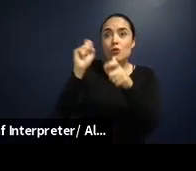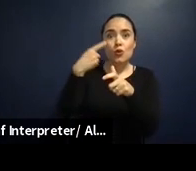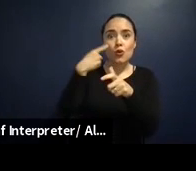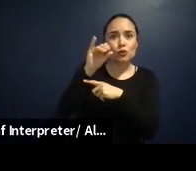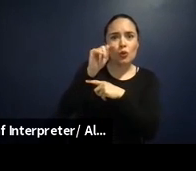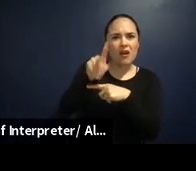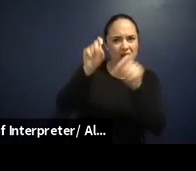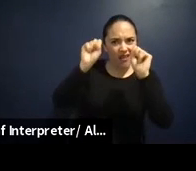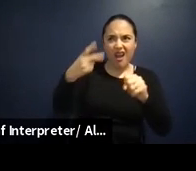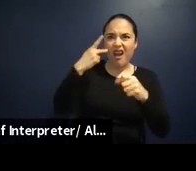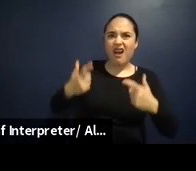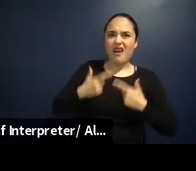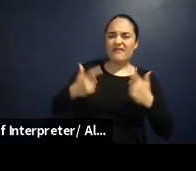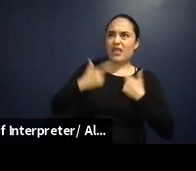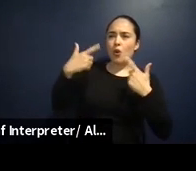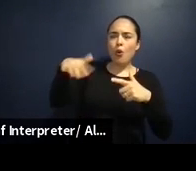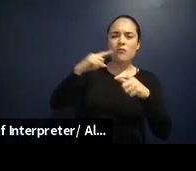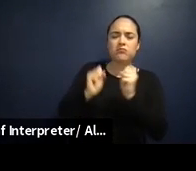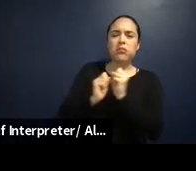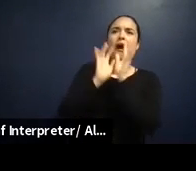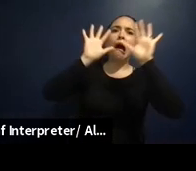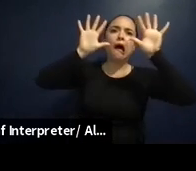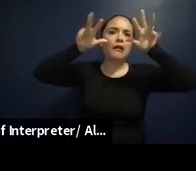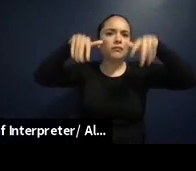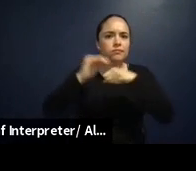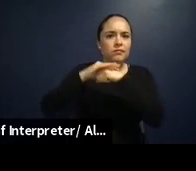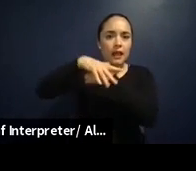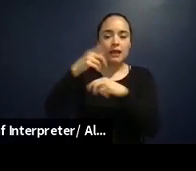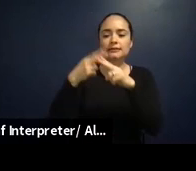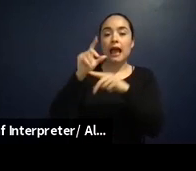lava that's spewing onto the surface of the Earth, and that's what that image looks like